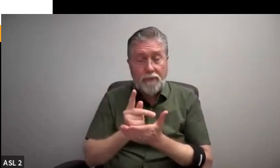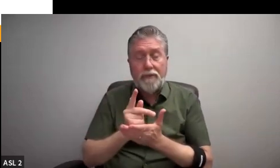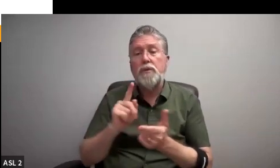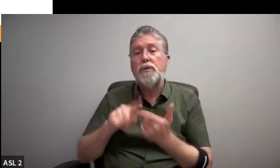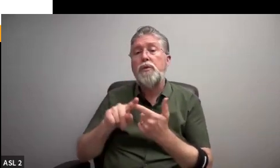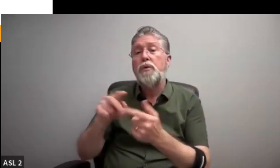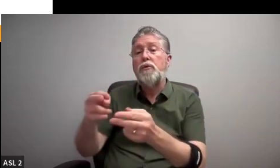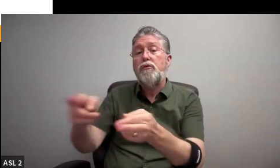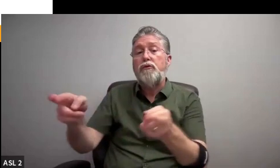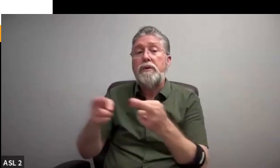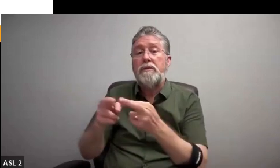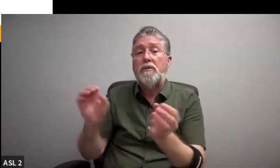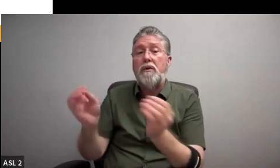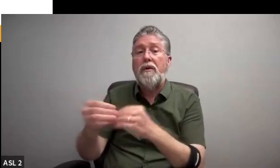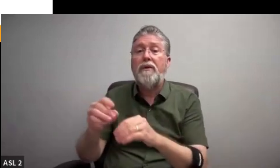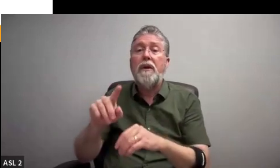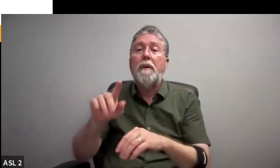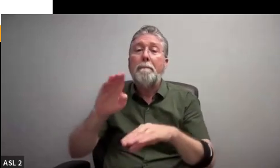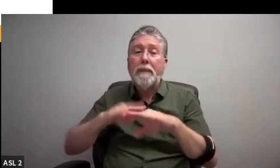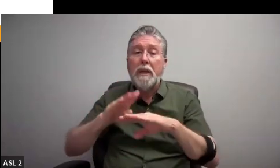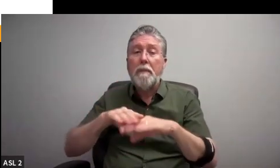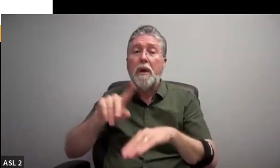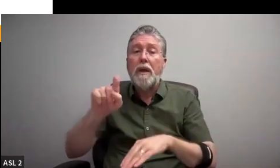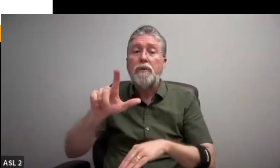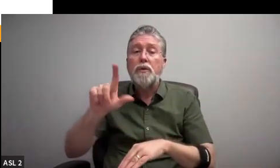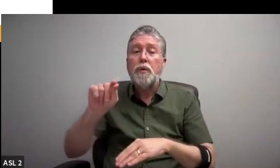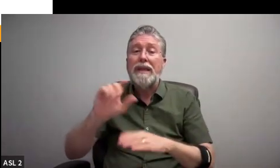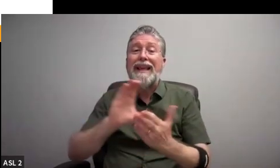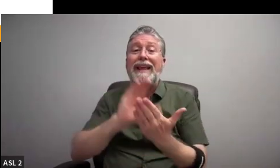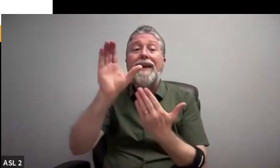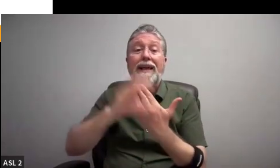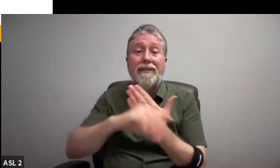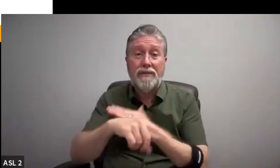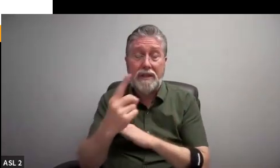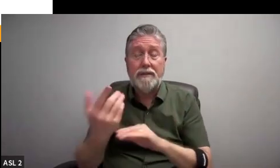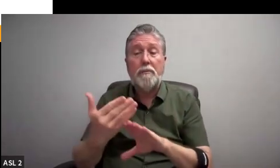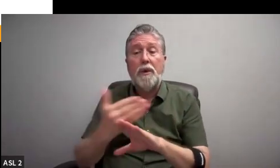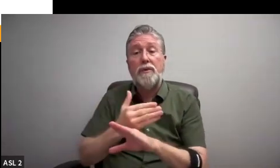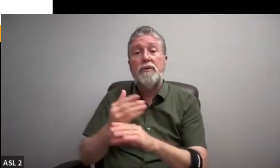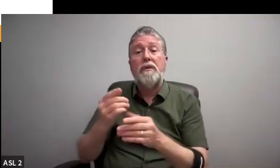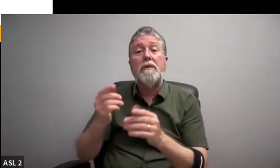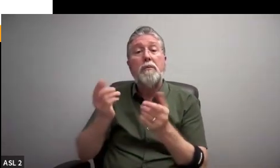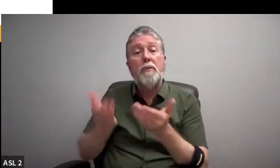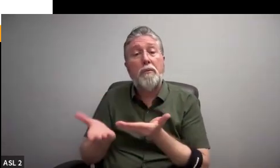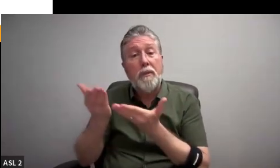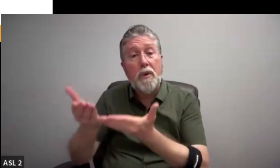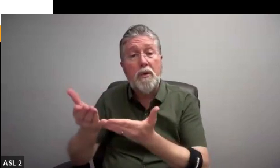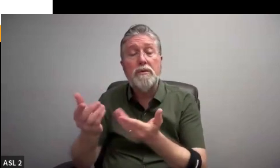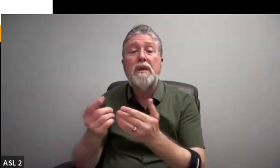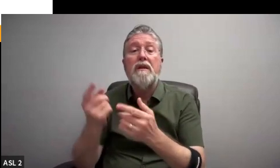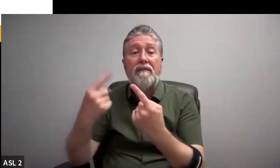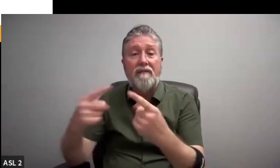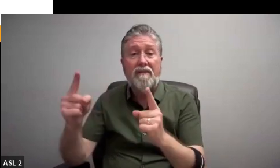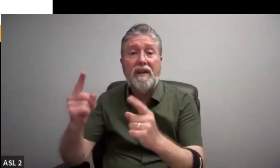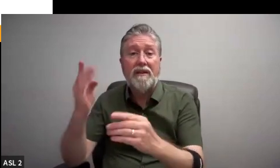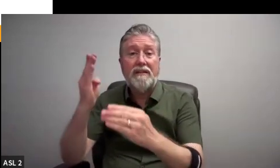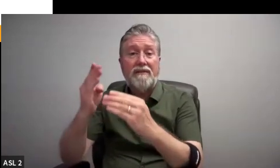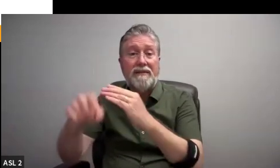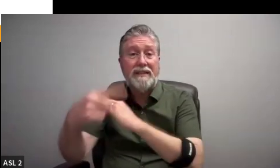120 calendar days prior to the proposed effective date of the amendment. And the SUA must cooperate